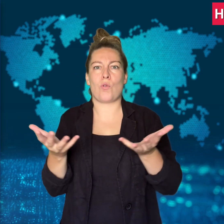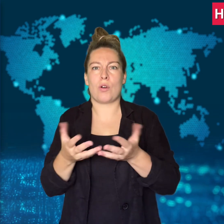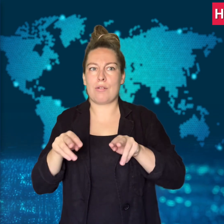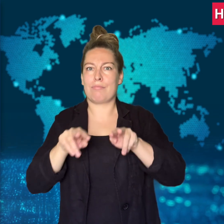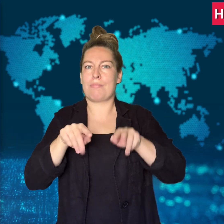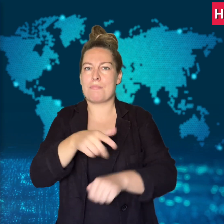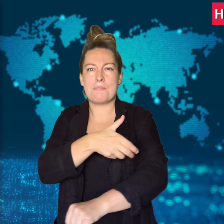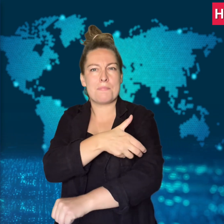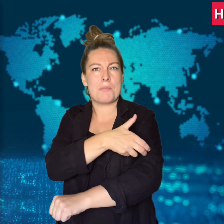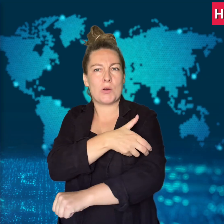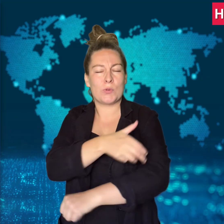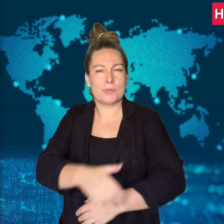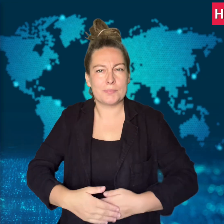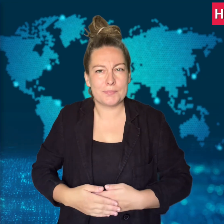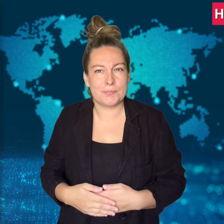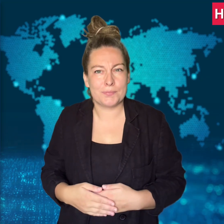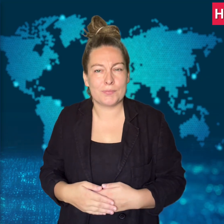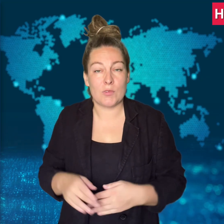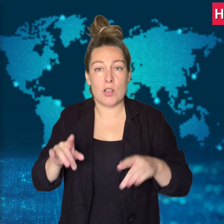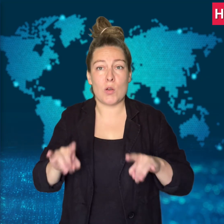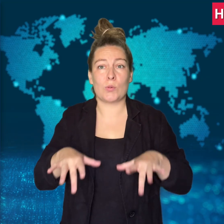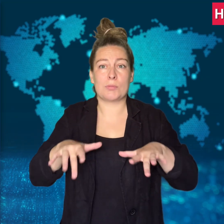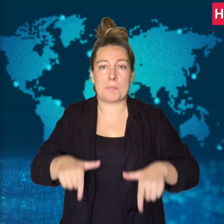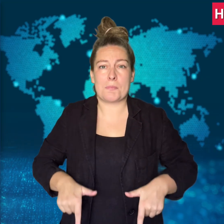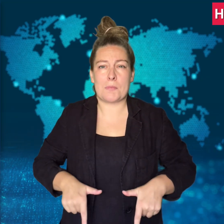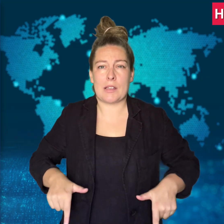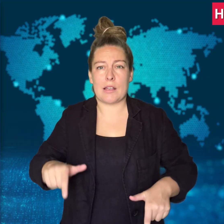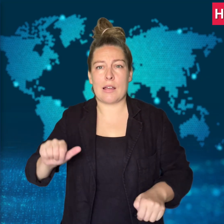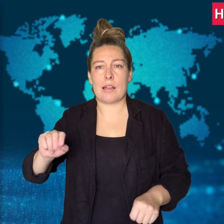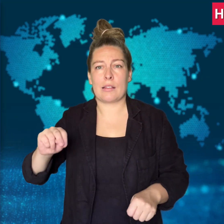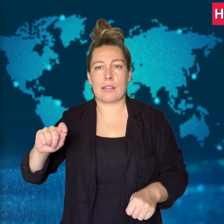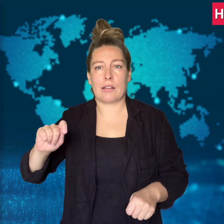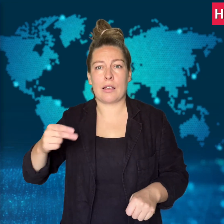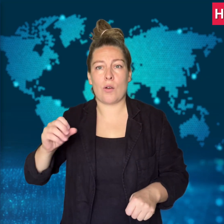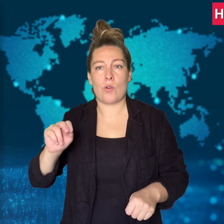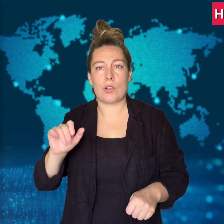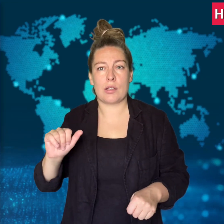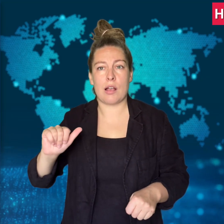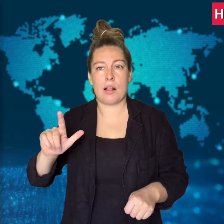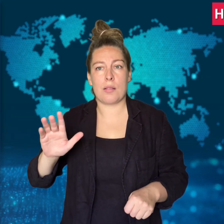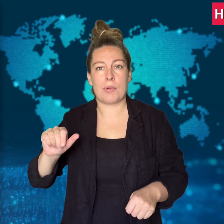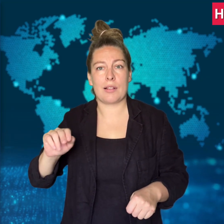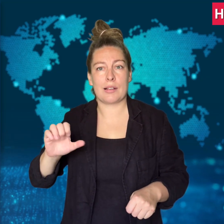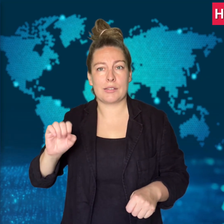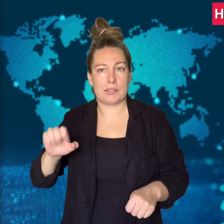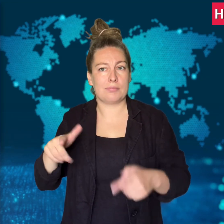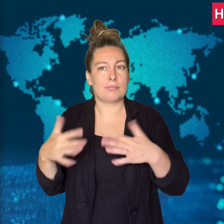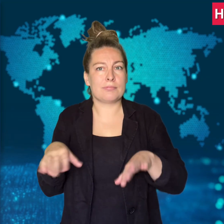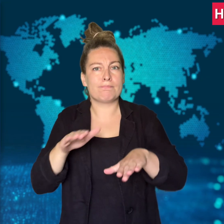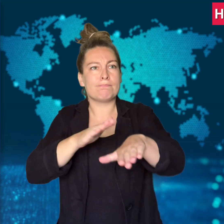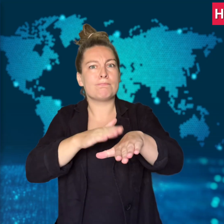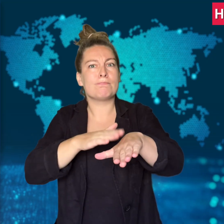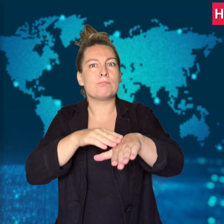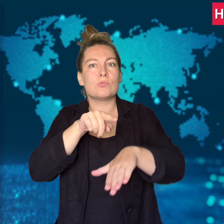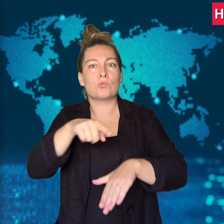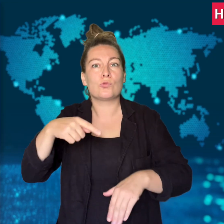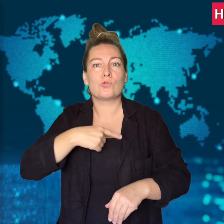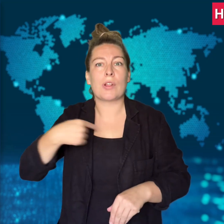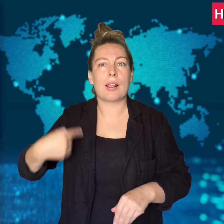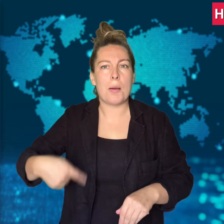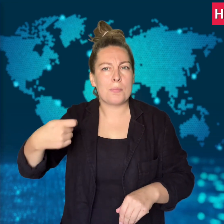Anthony Albanese told President Xi Jinping he was concerned there had been